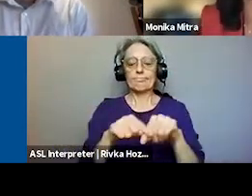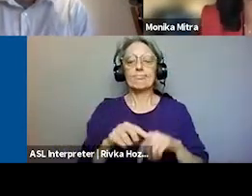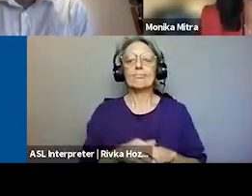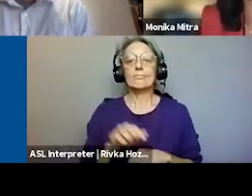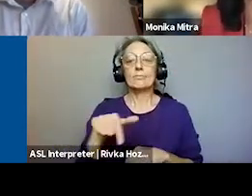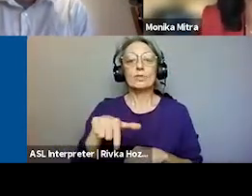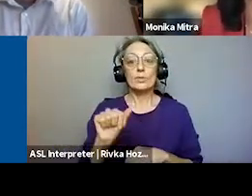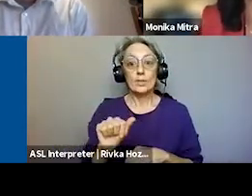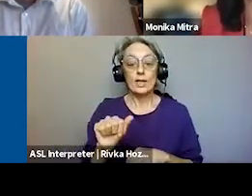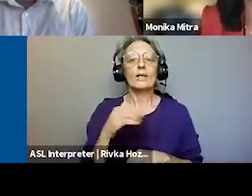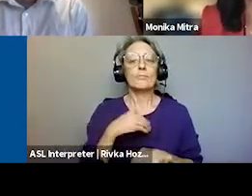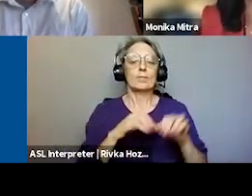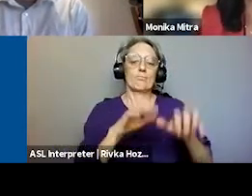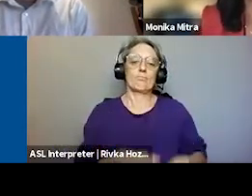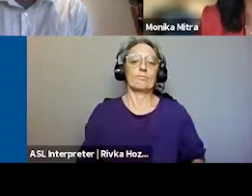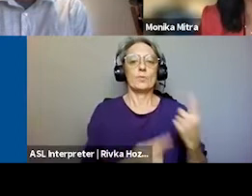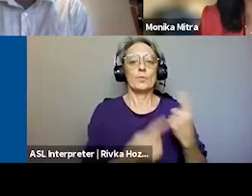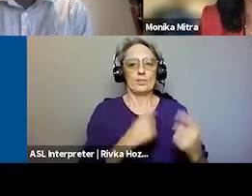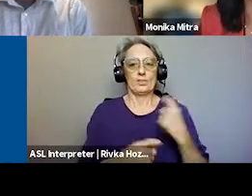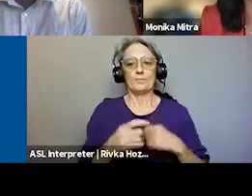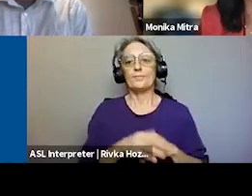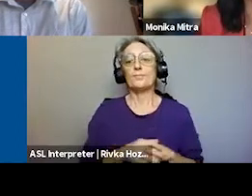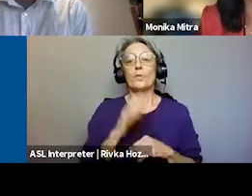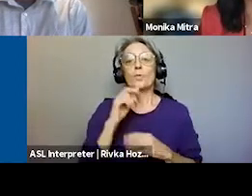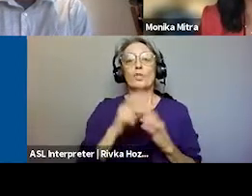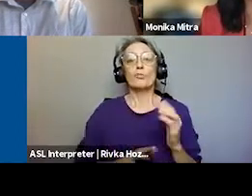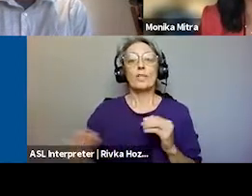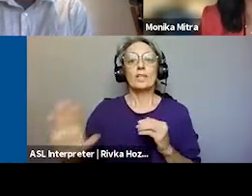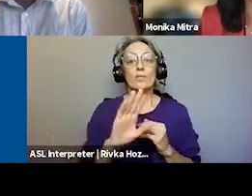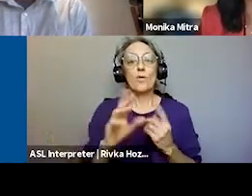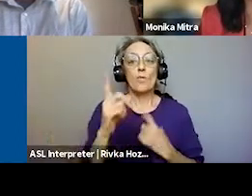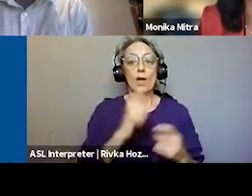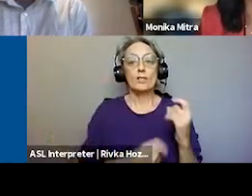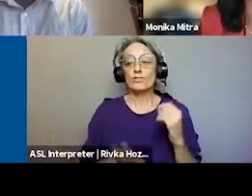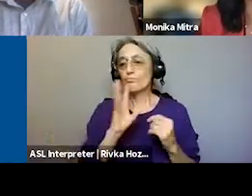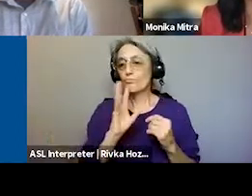question. Your question will be read out loud by the session moderator for the presenter to answer.